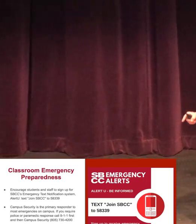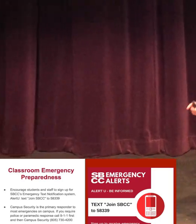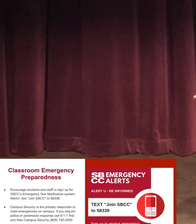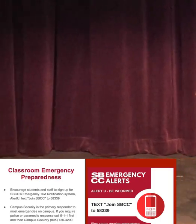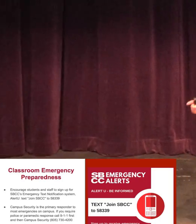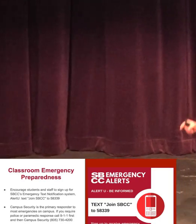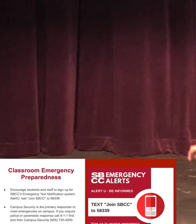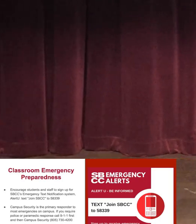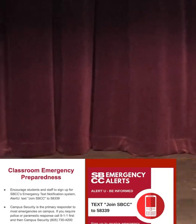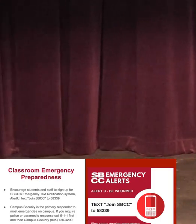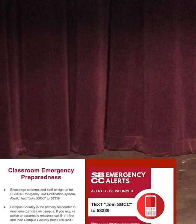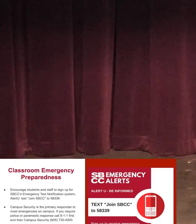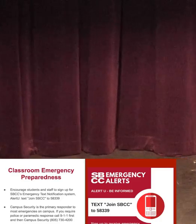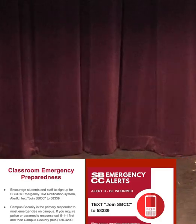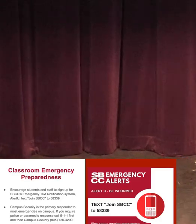And if you do need to call 9-1-1, please call us as well.